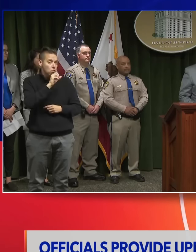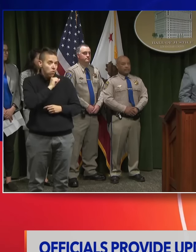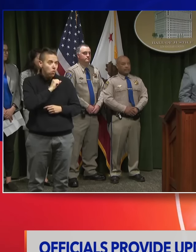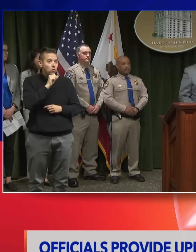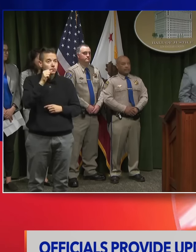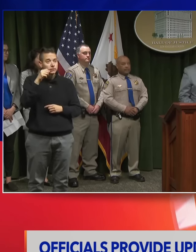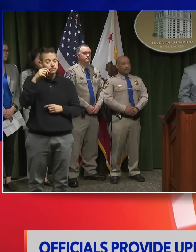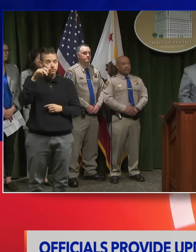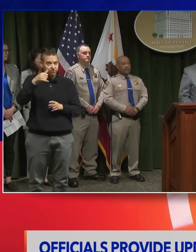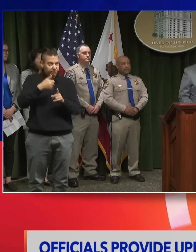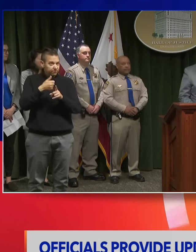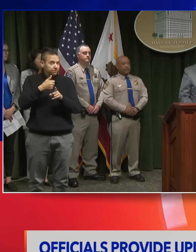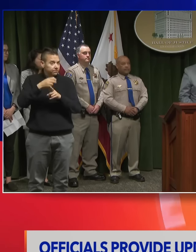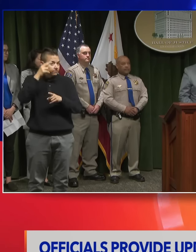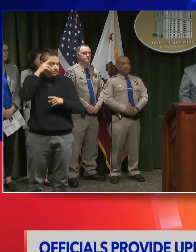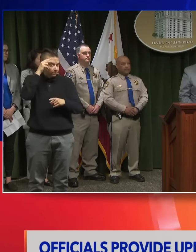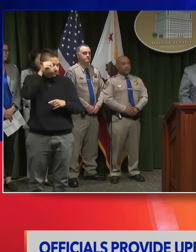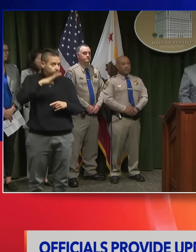ARRESTED. BUT A MOON DOLE